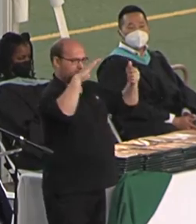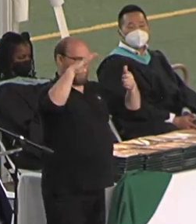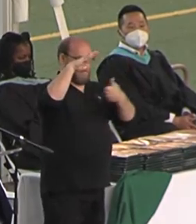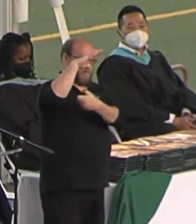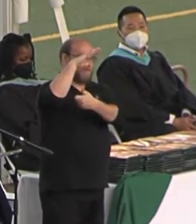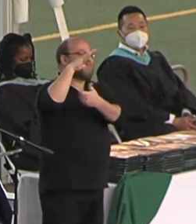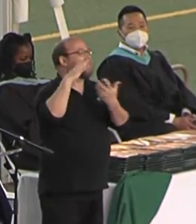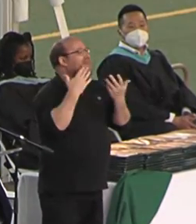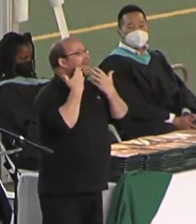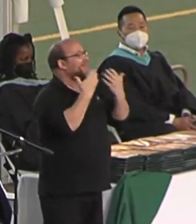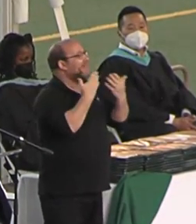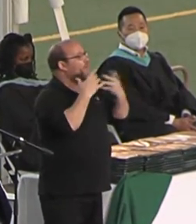this beautiful class of two 2021.